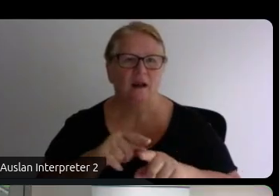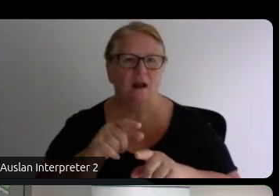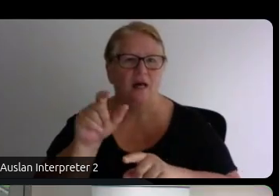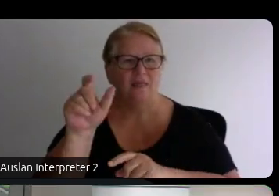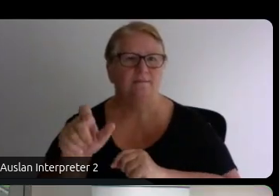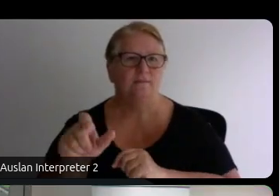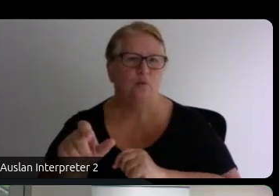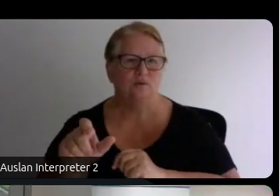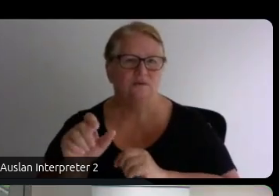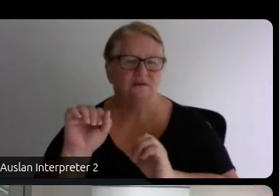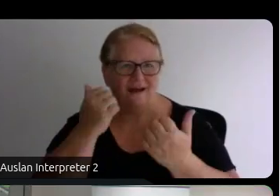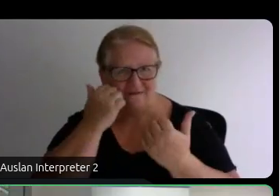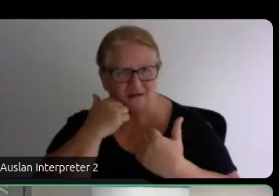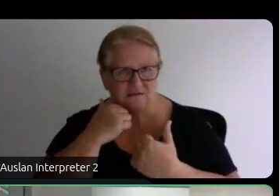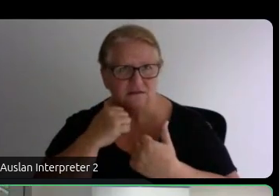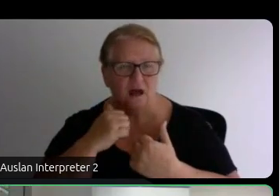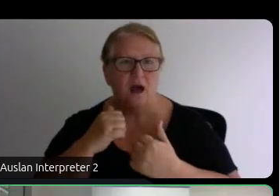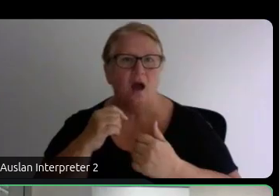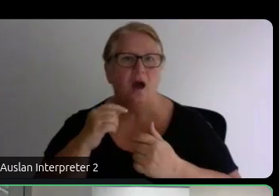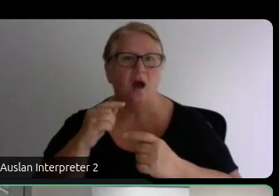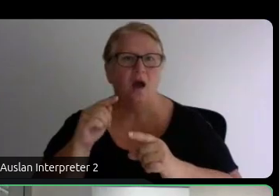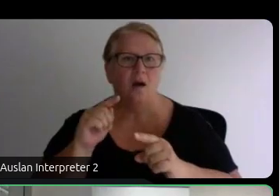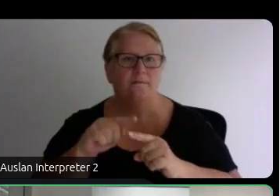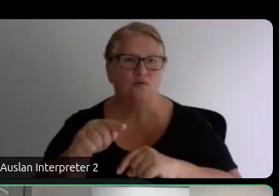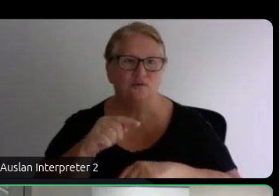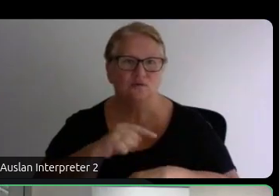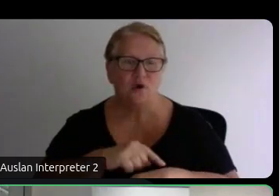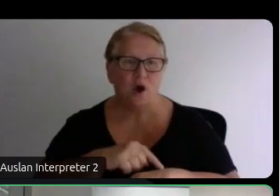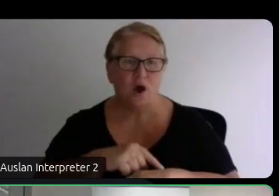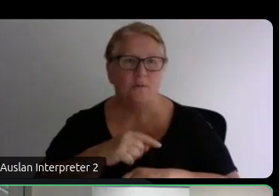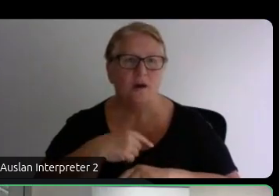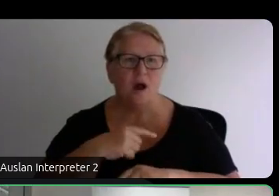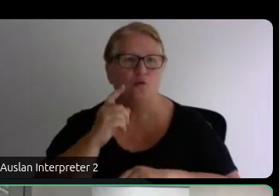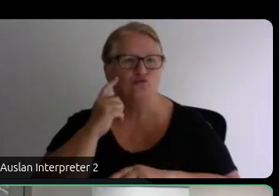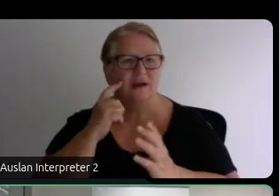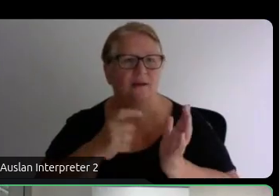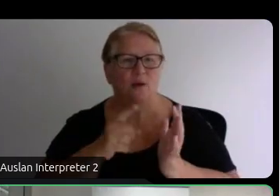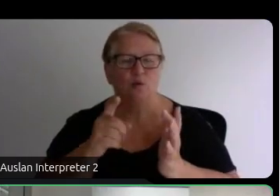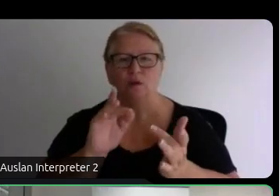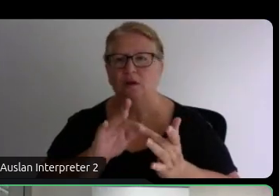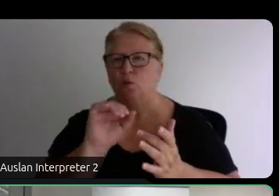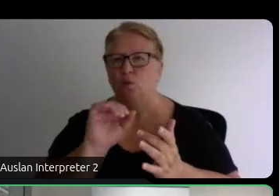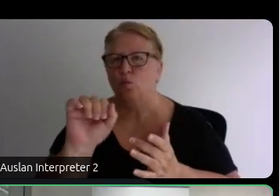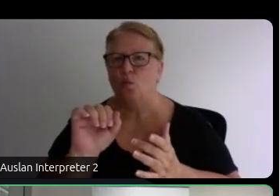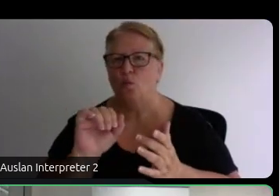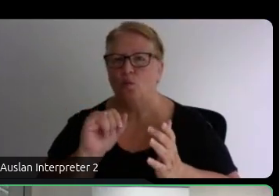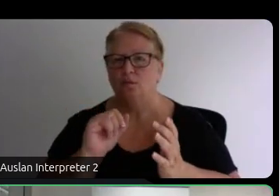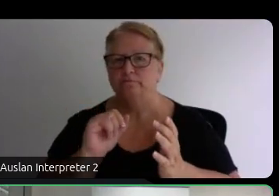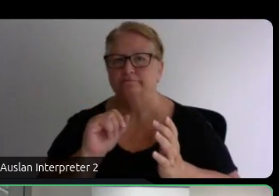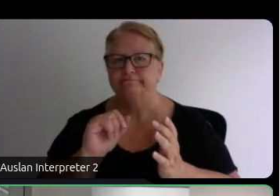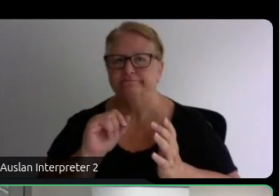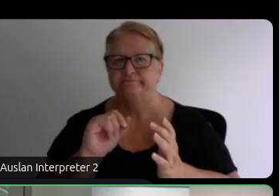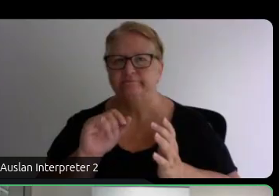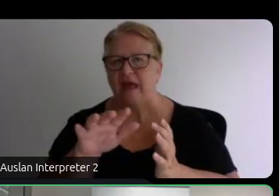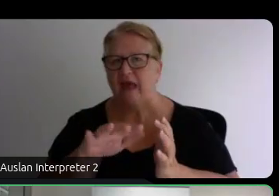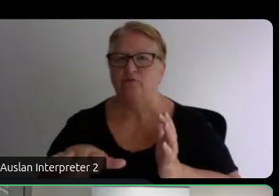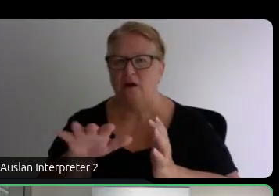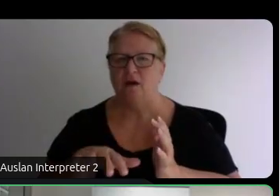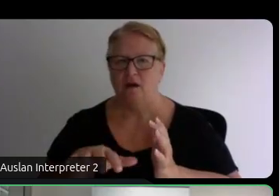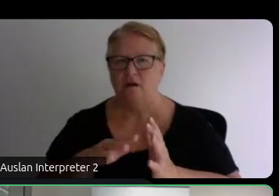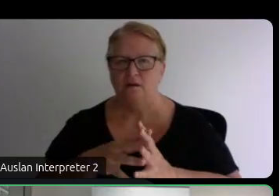So in most cases I would say reach out to your um states or or regional kind of um Legal Aid